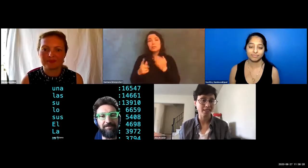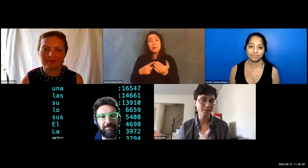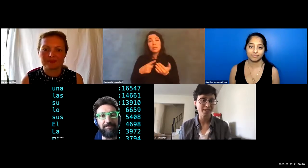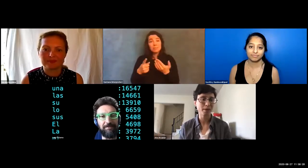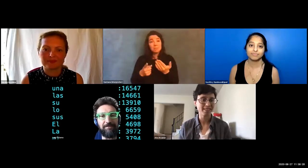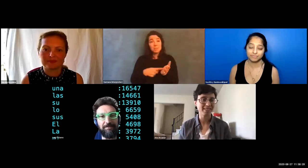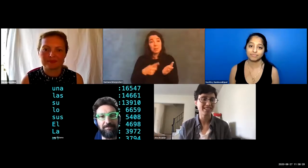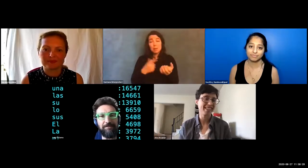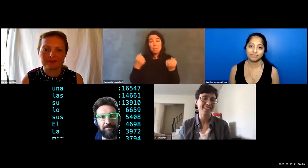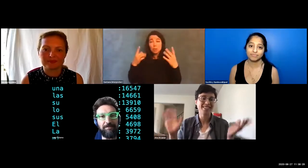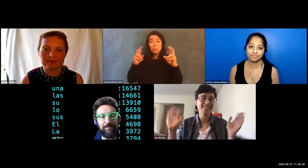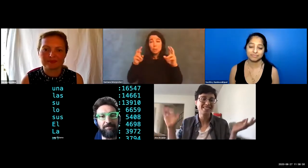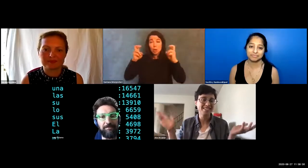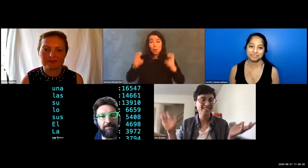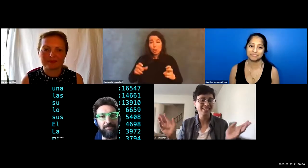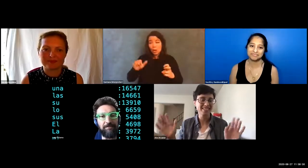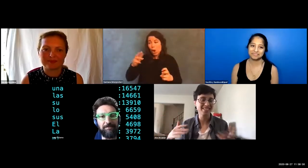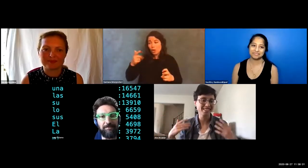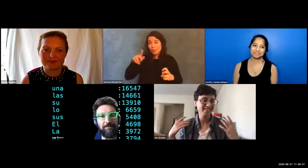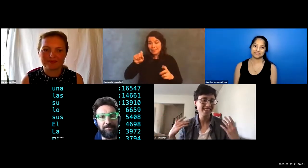And the parser is lake I don't know what to do about this.